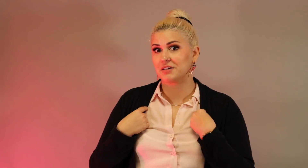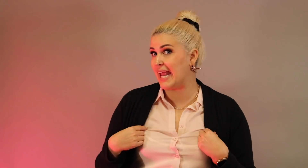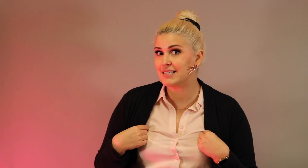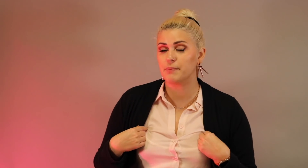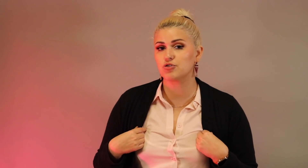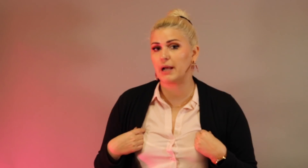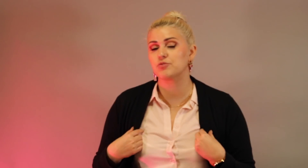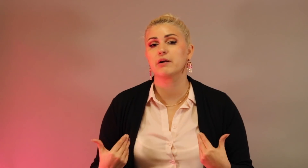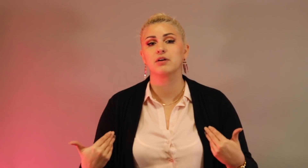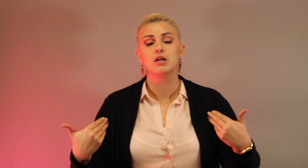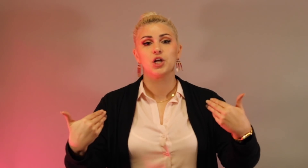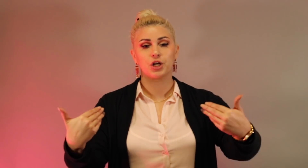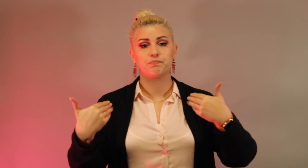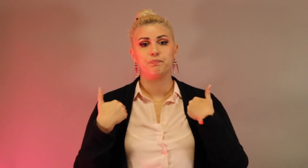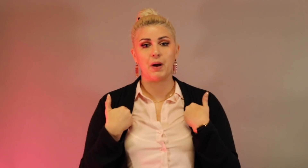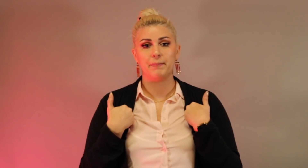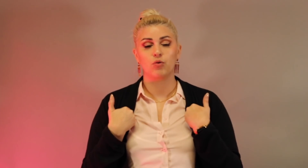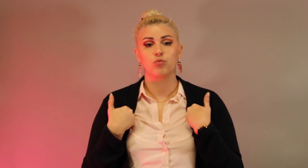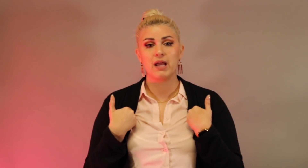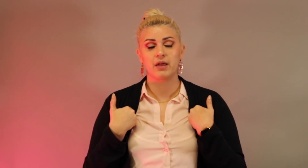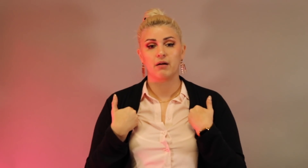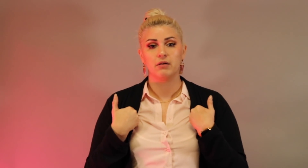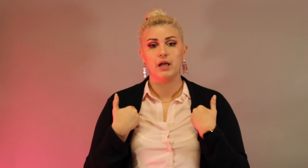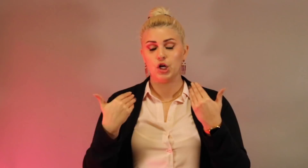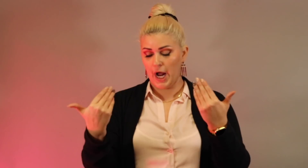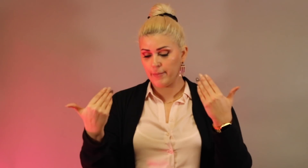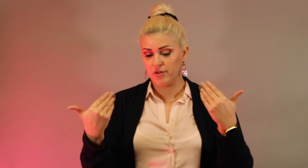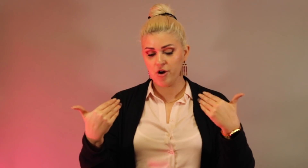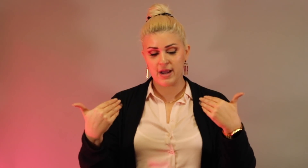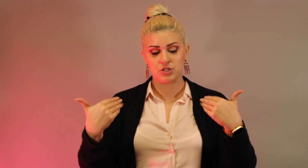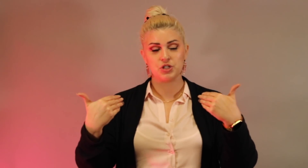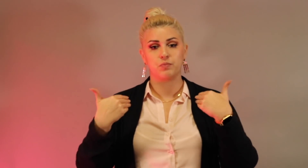or tank top straps or whatever, you're popping it right there. You're not moving your hands,